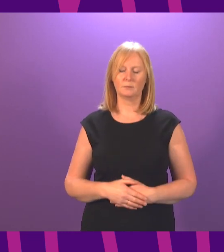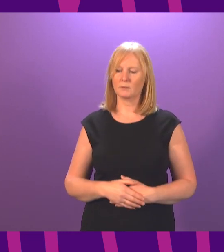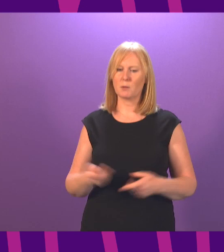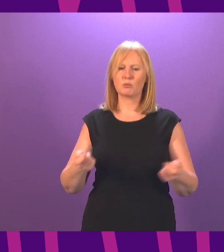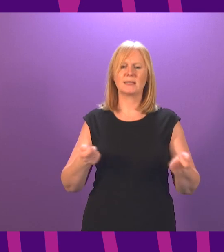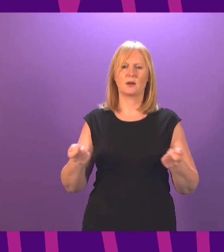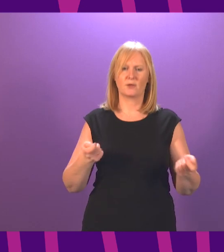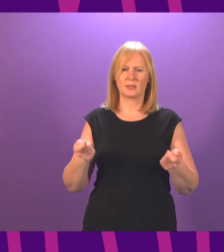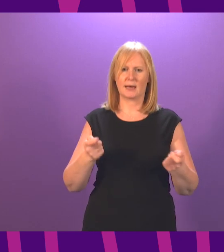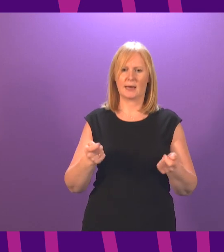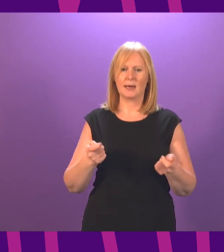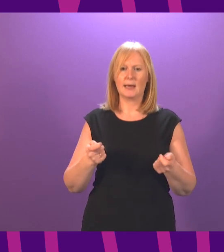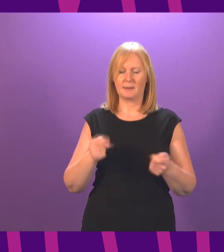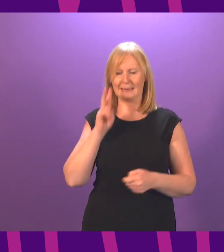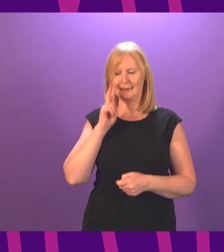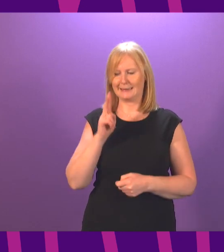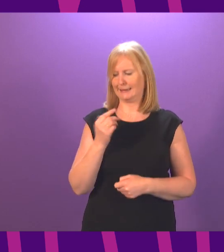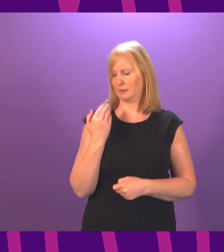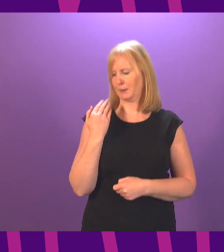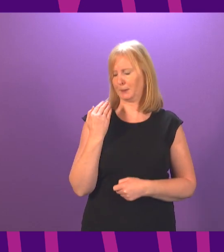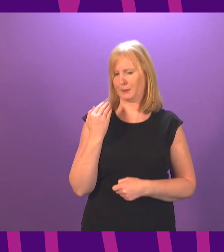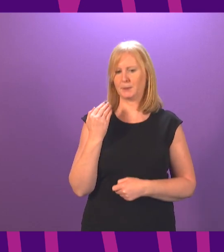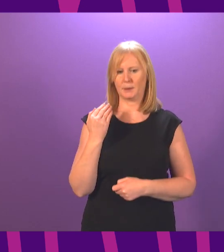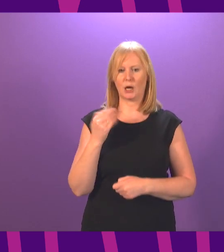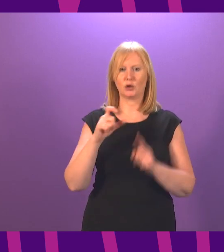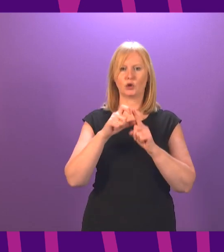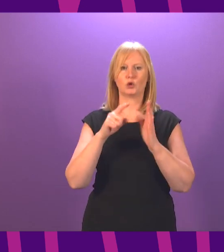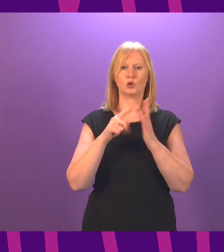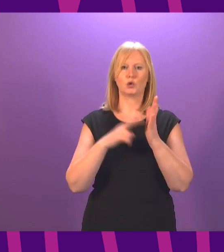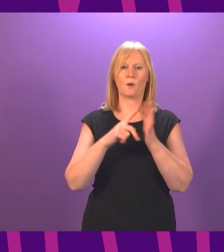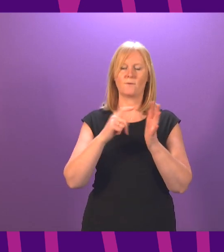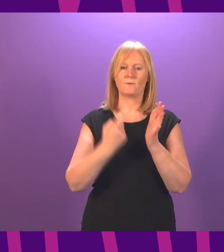In the past 48 hours, in Dover, we have had a glimpse of what happens when an economic